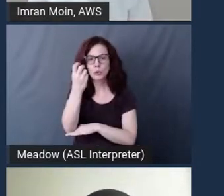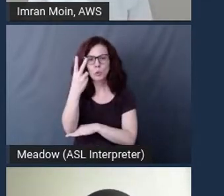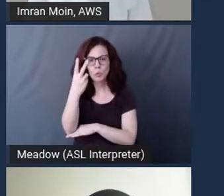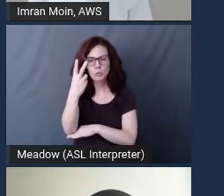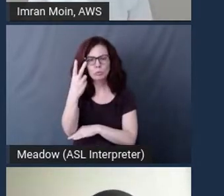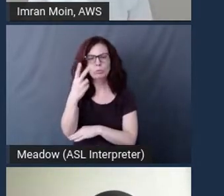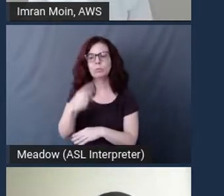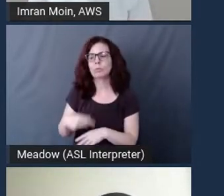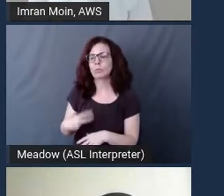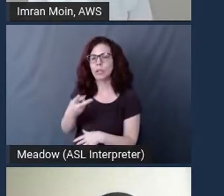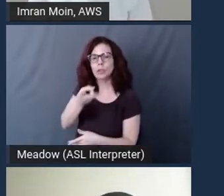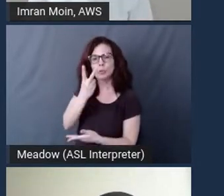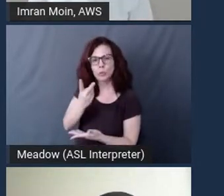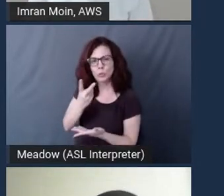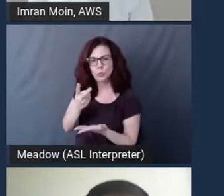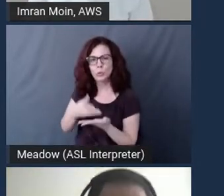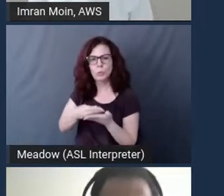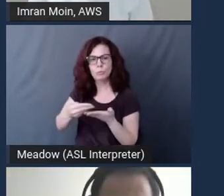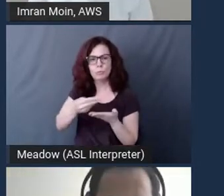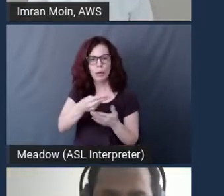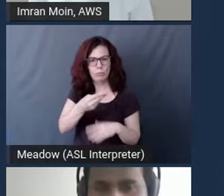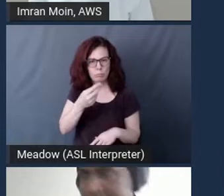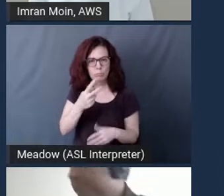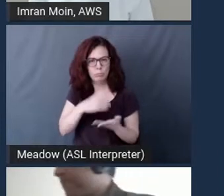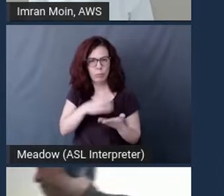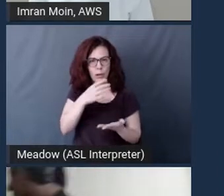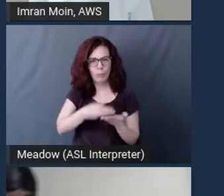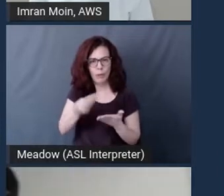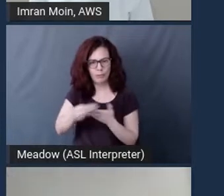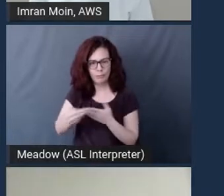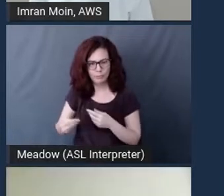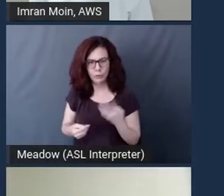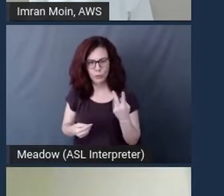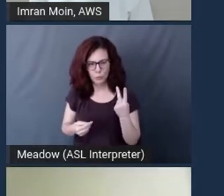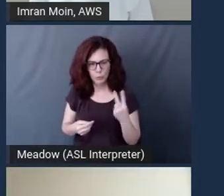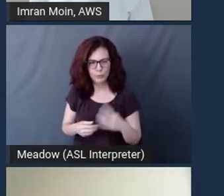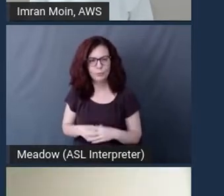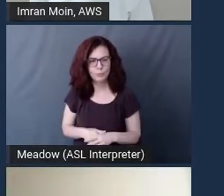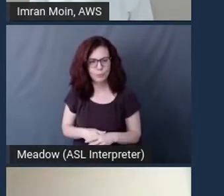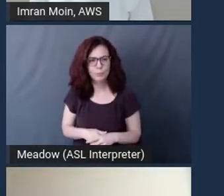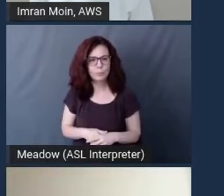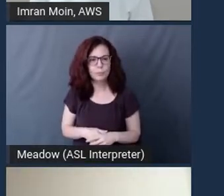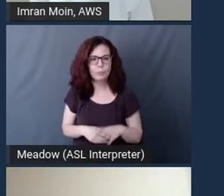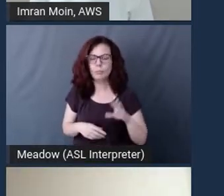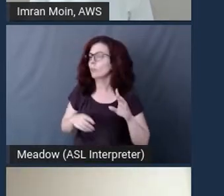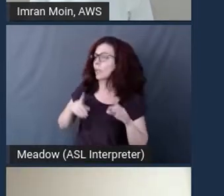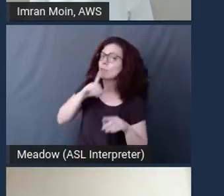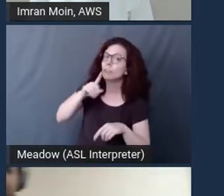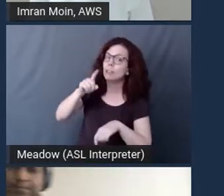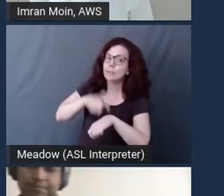have been bought. (overlapping discussion) This is realtime folks, by the way.